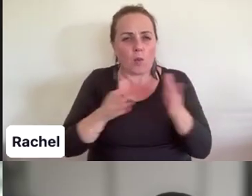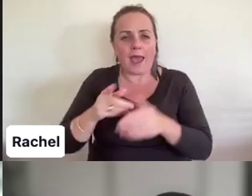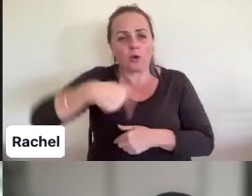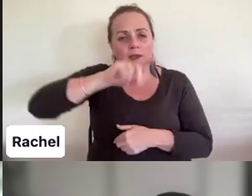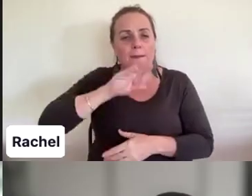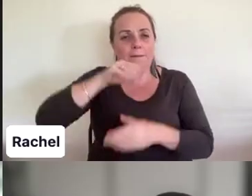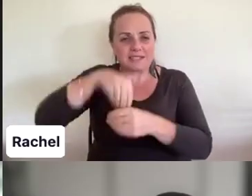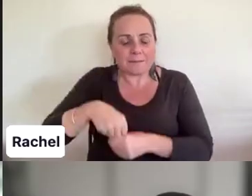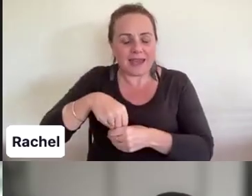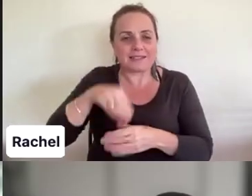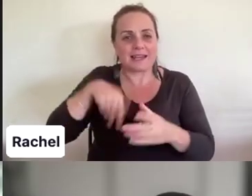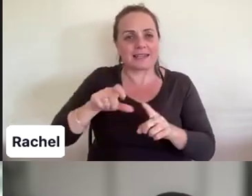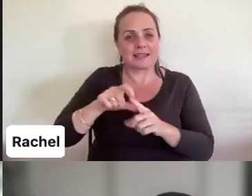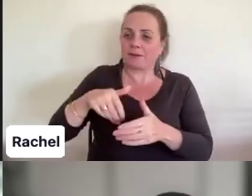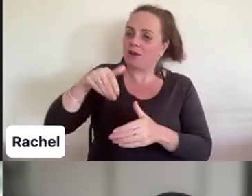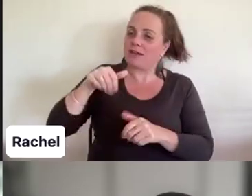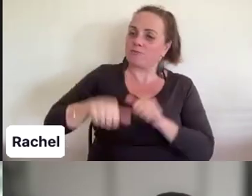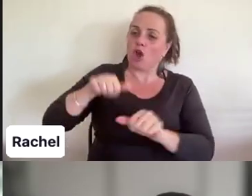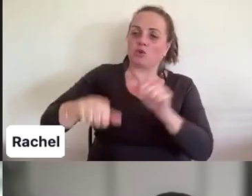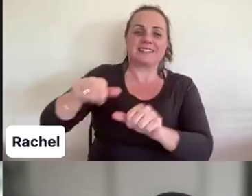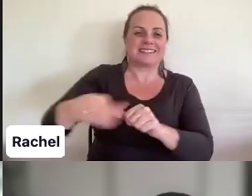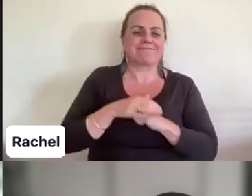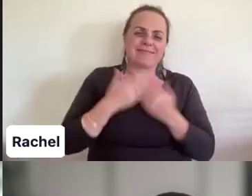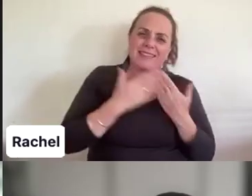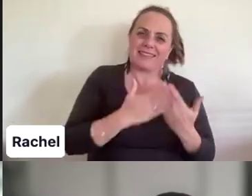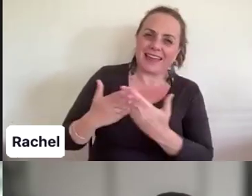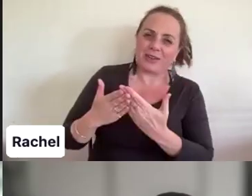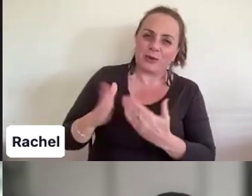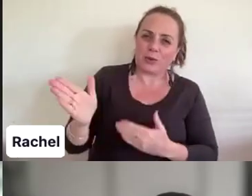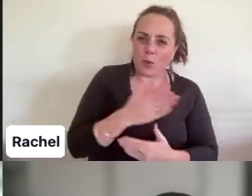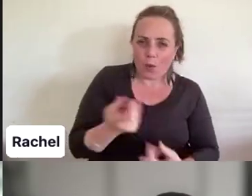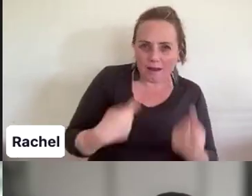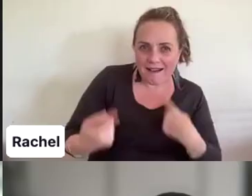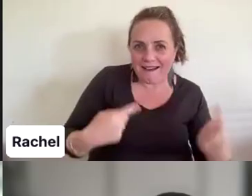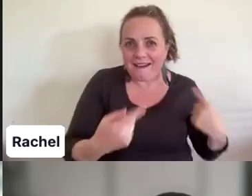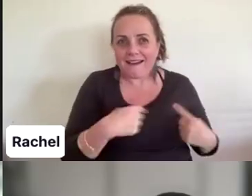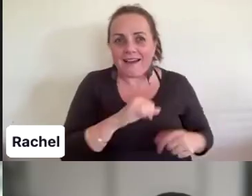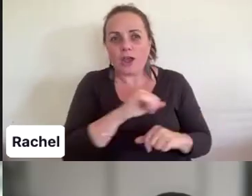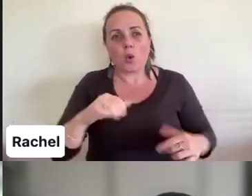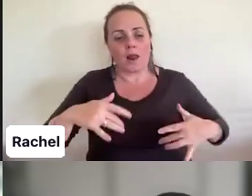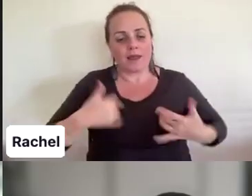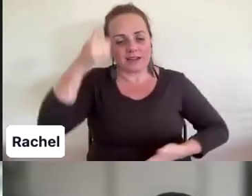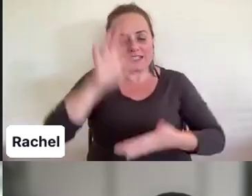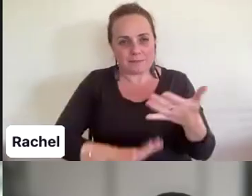this democratic process. So thank you so much for sharing your lived experience and as well as your